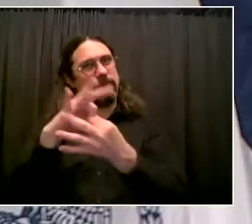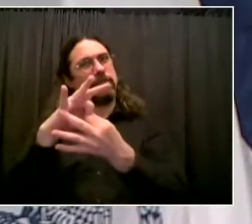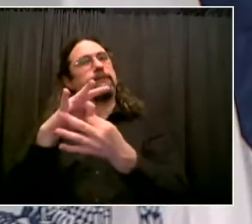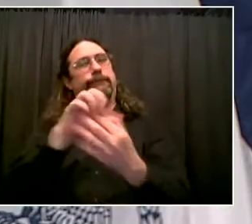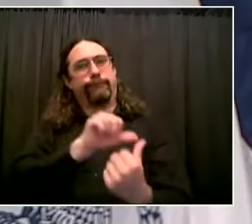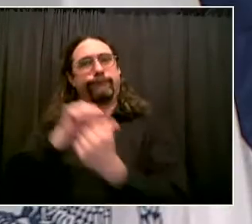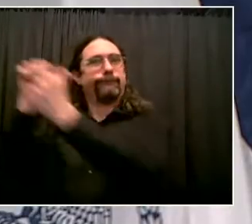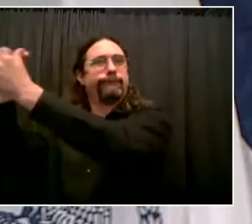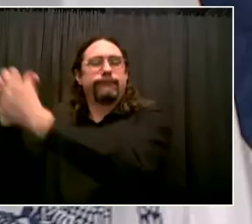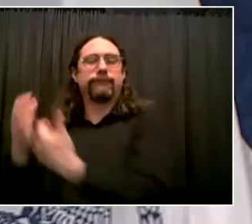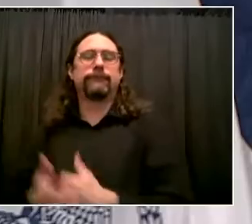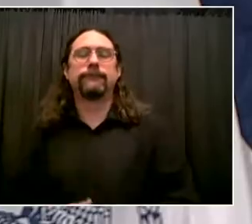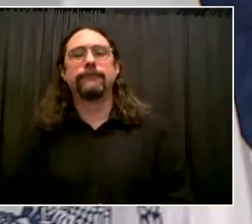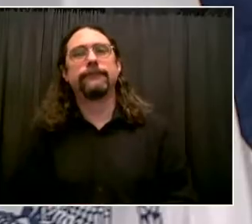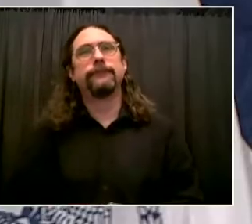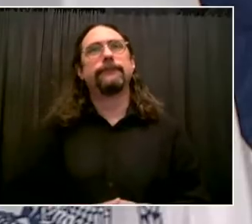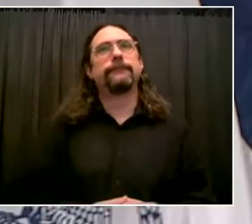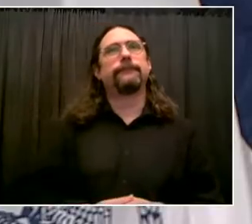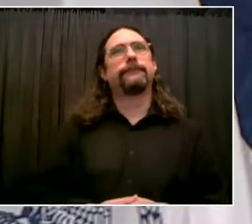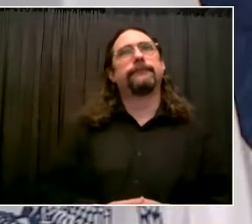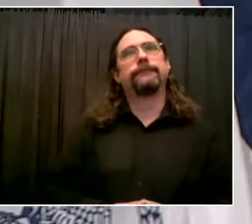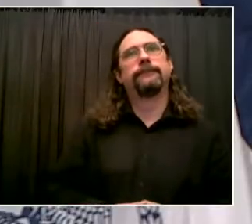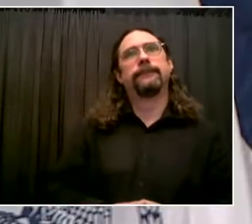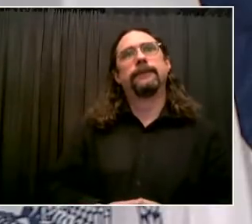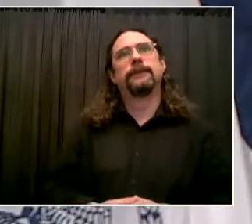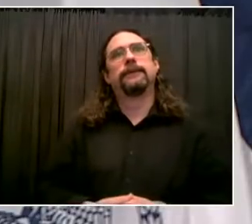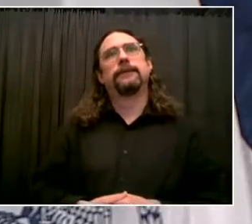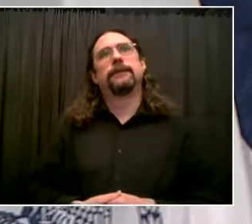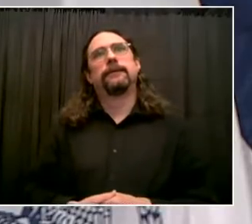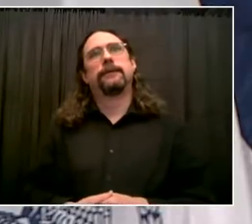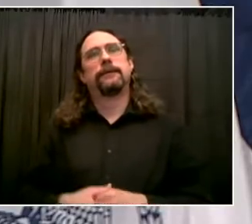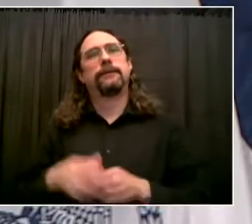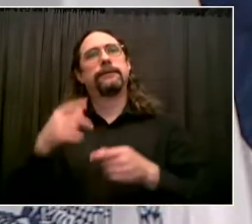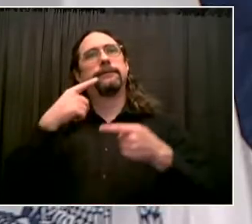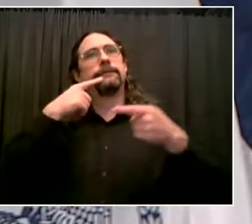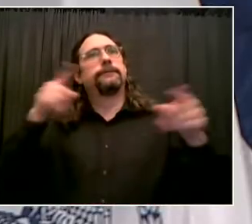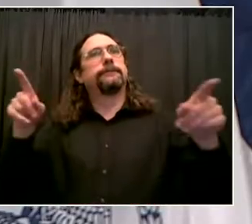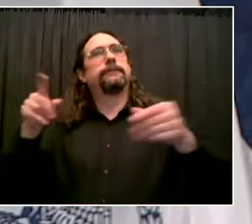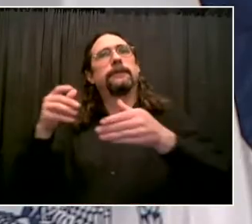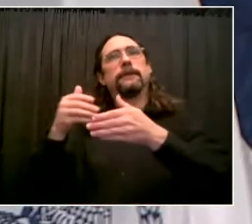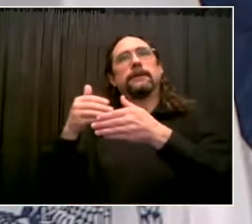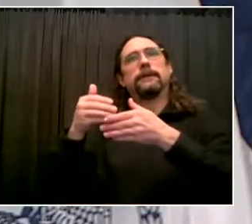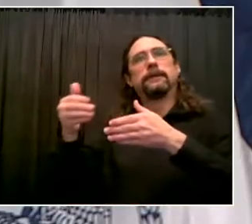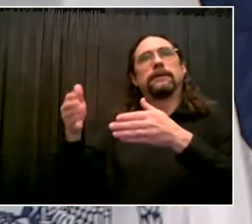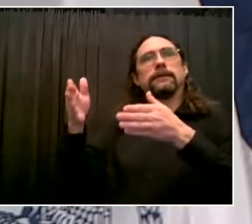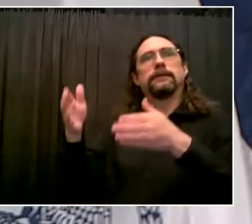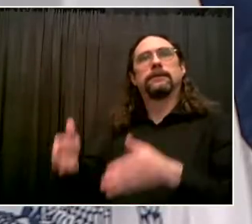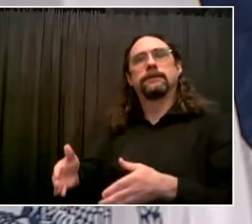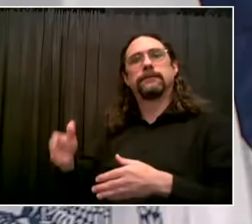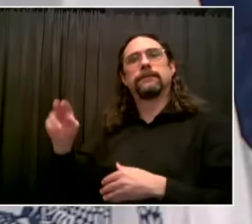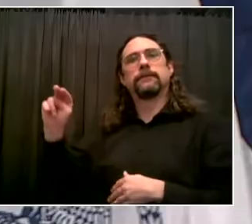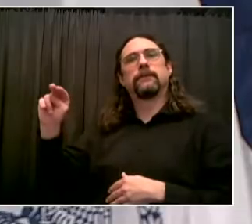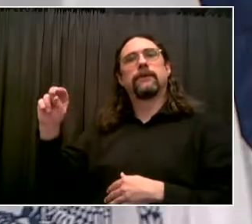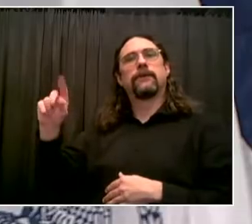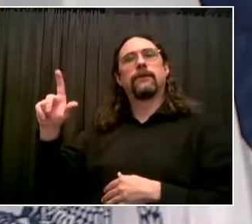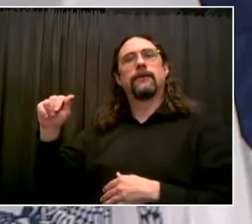WHAT WE NEDE. NOLAN FROM THE POST.